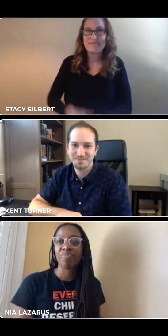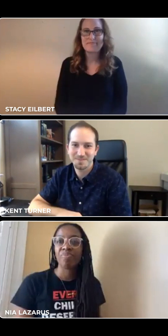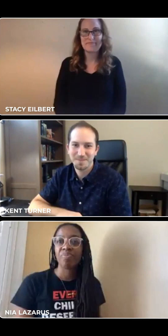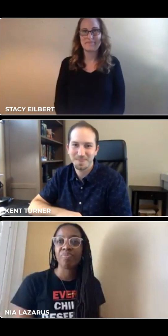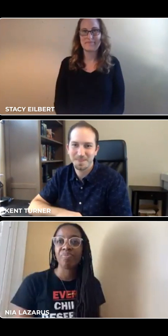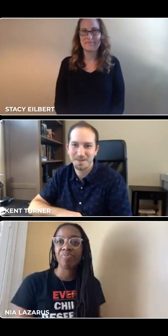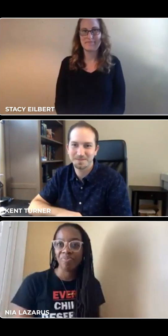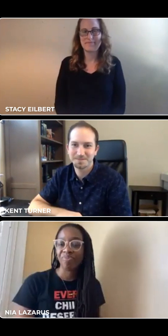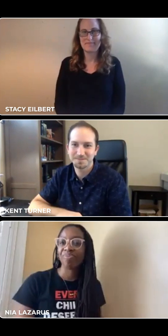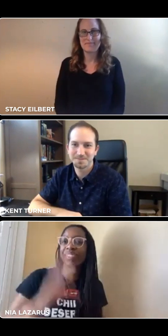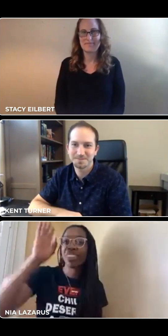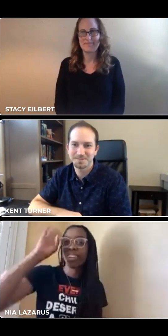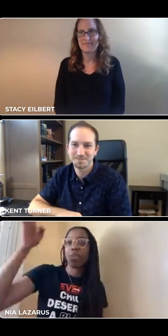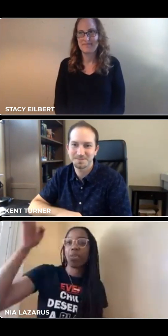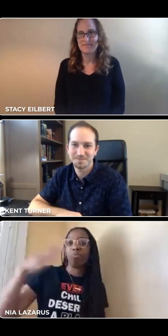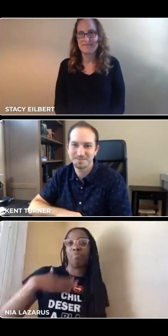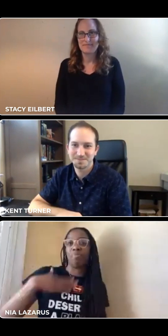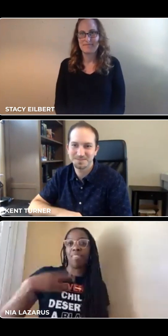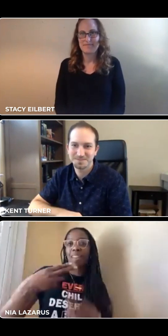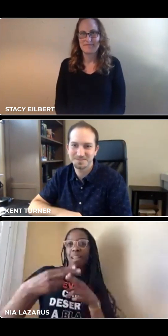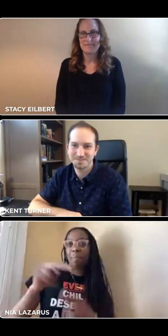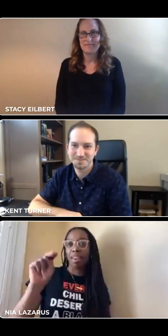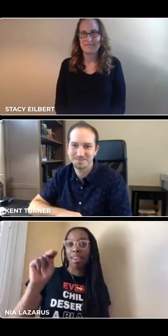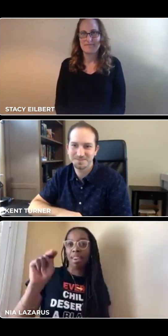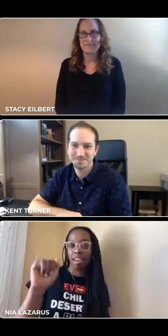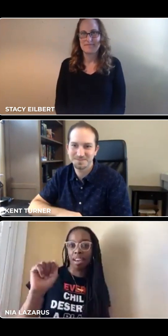Go ahead and introduce yourself.